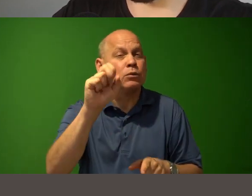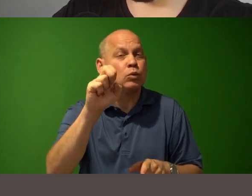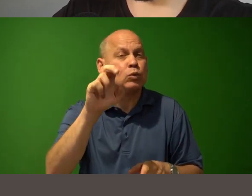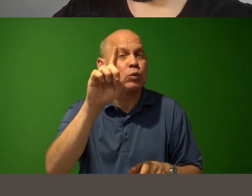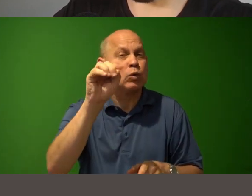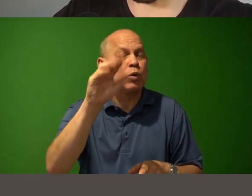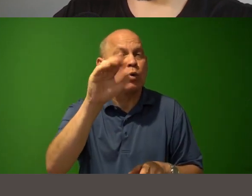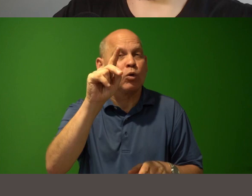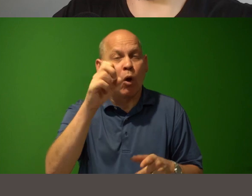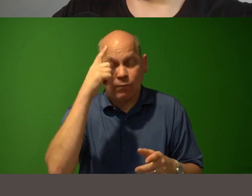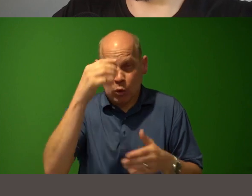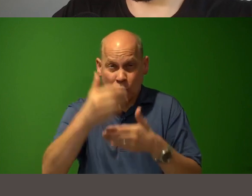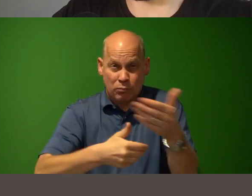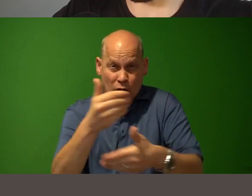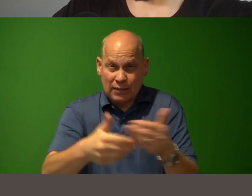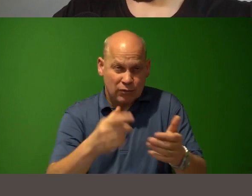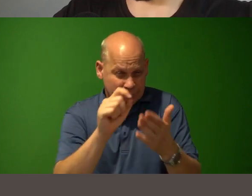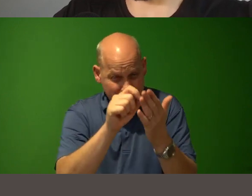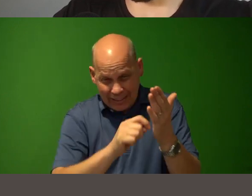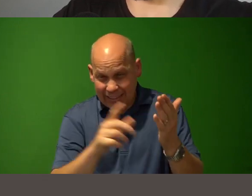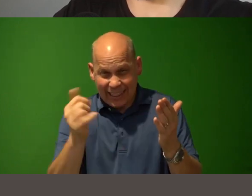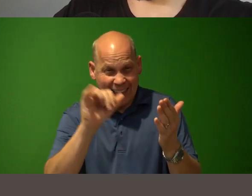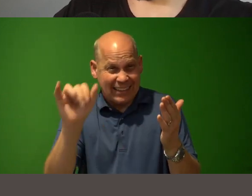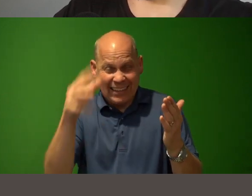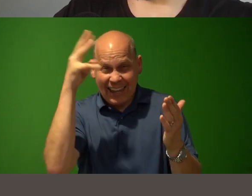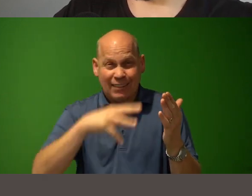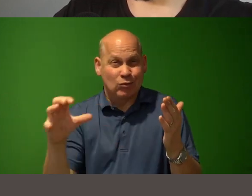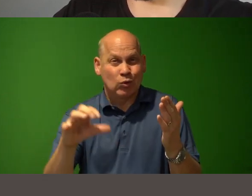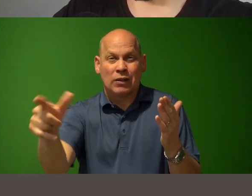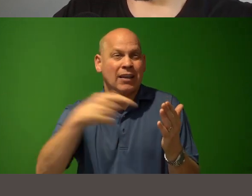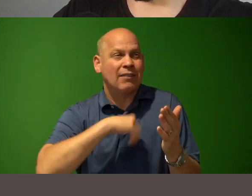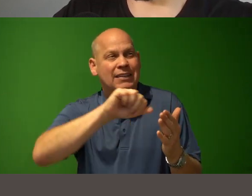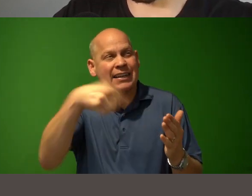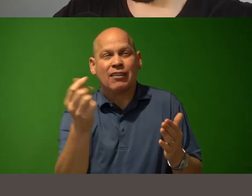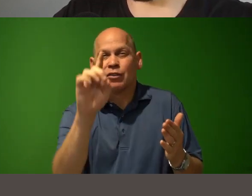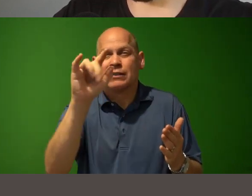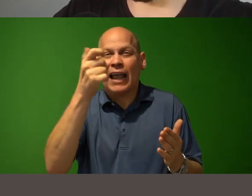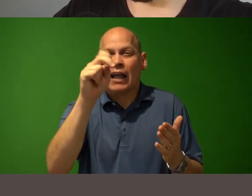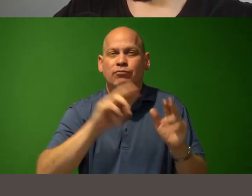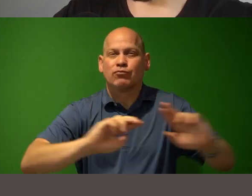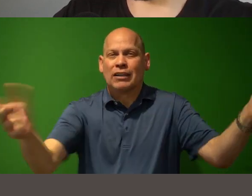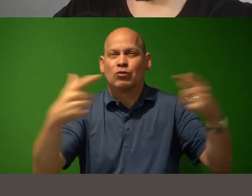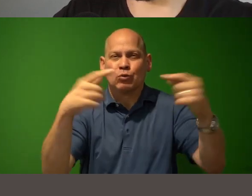out like this guy's doing here and before you know it, you have another diagram ready to go. It's pretty fun to play with.